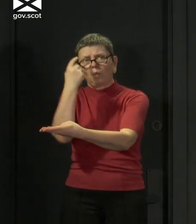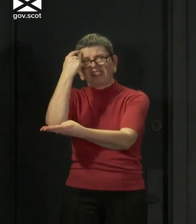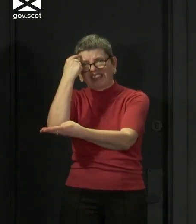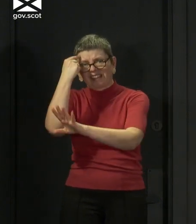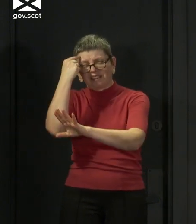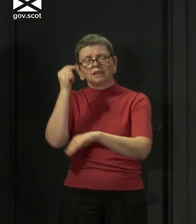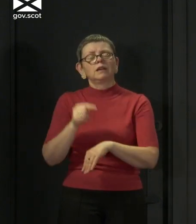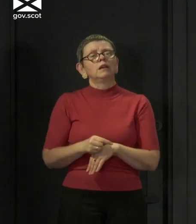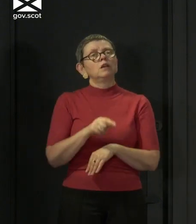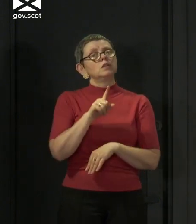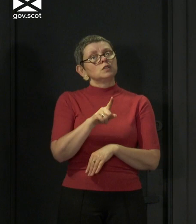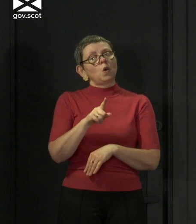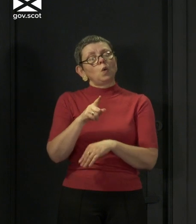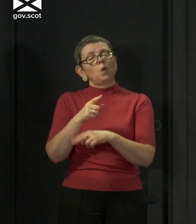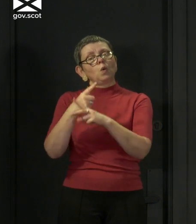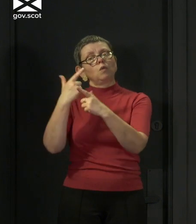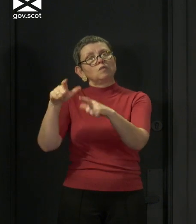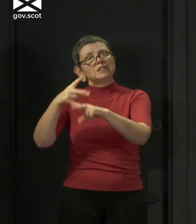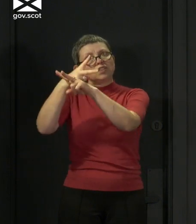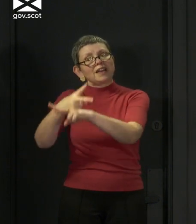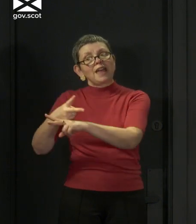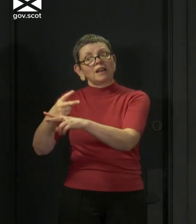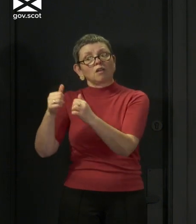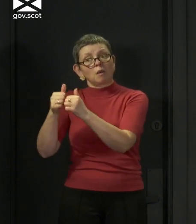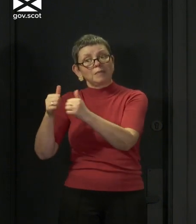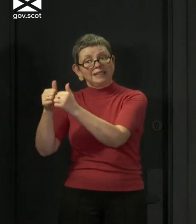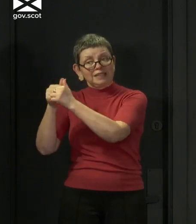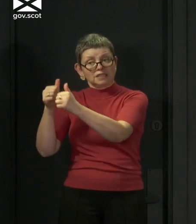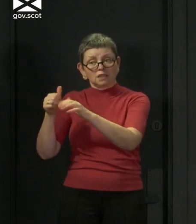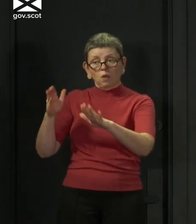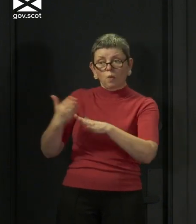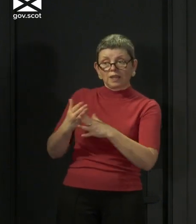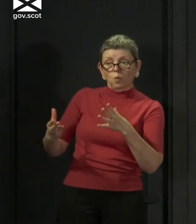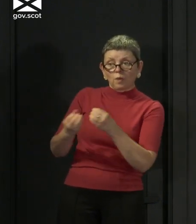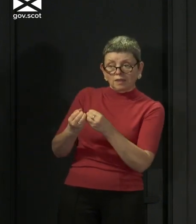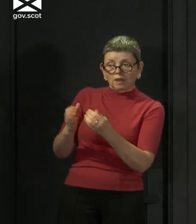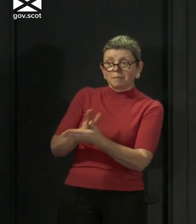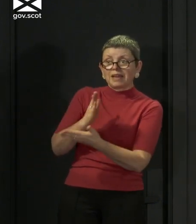home providers to make sure that if they have staffing difficulties, then through the returners